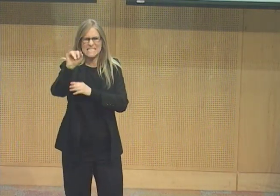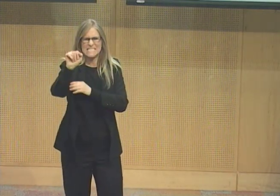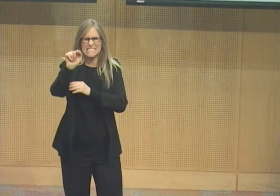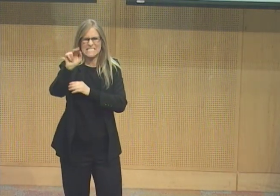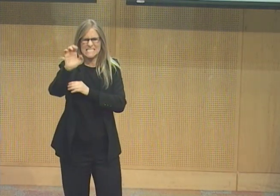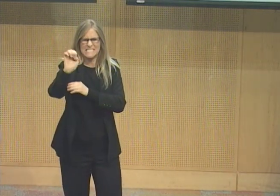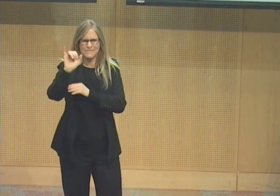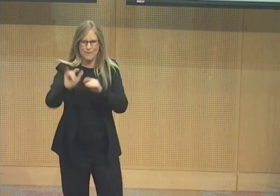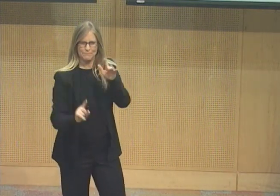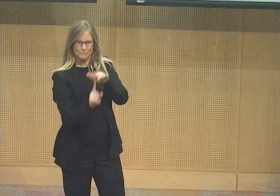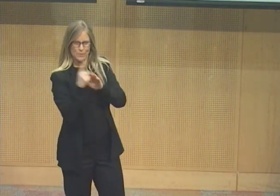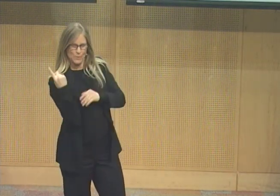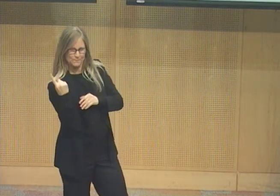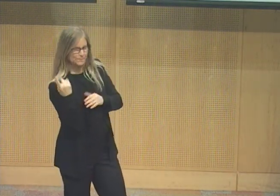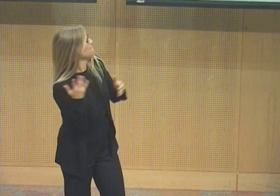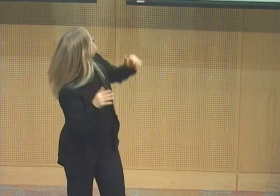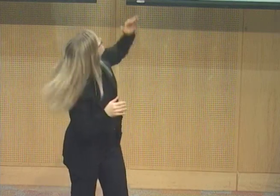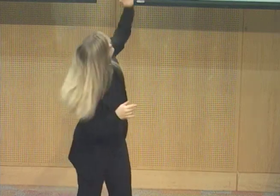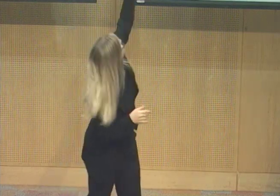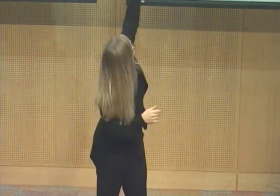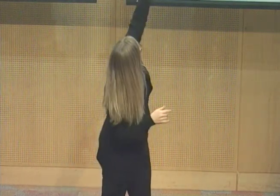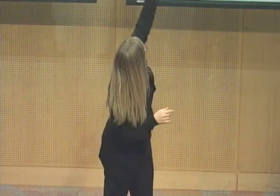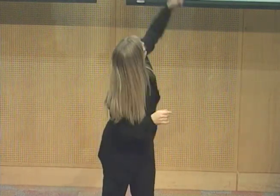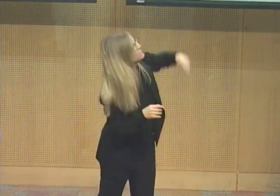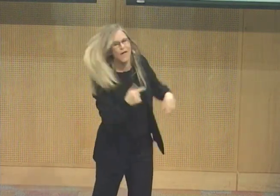"Distance" appeared one time.